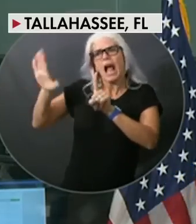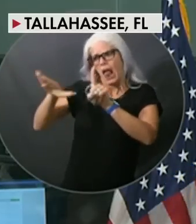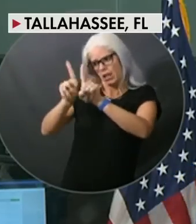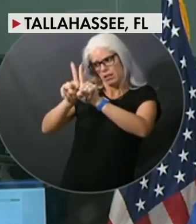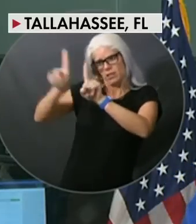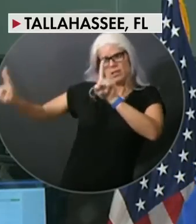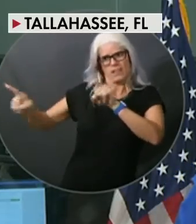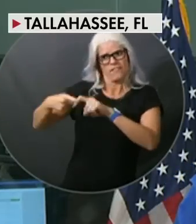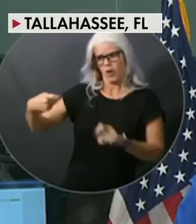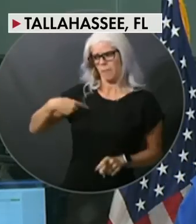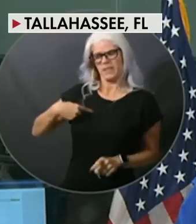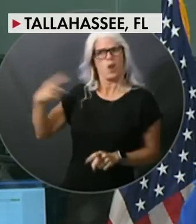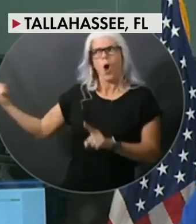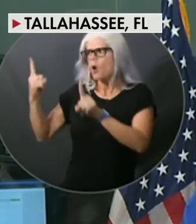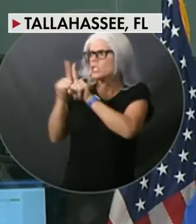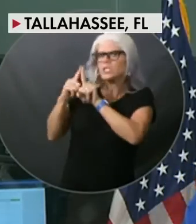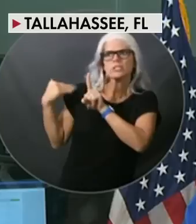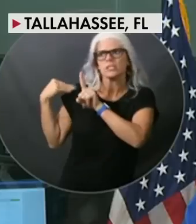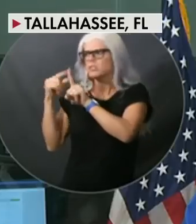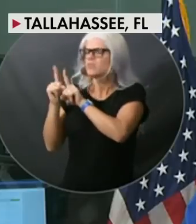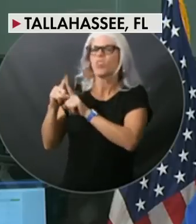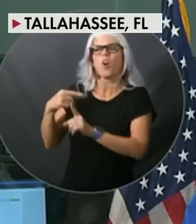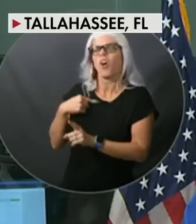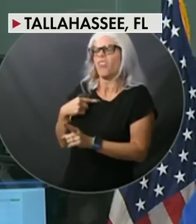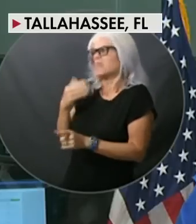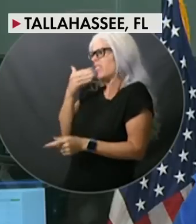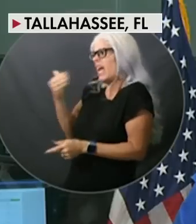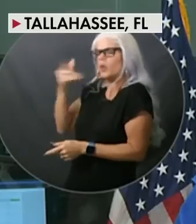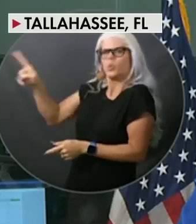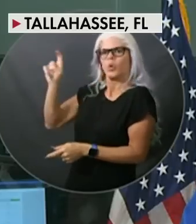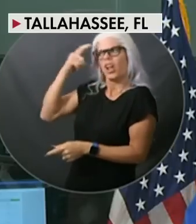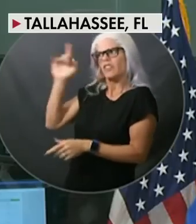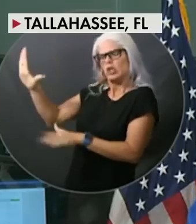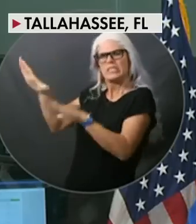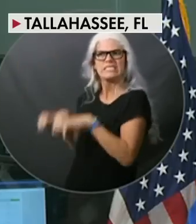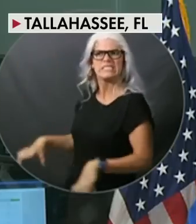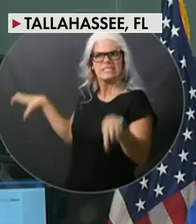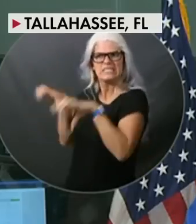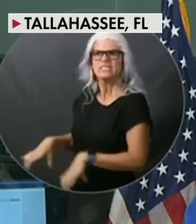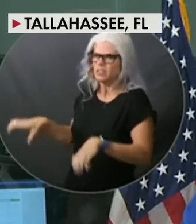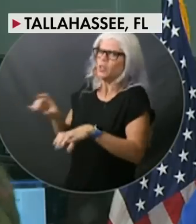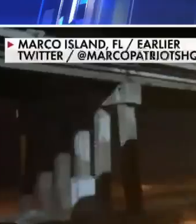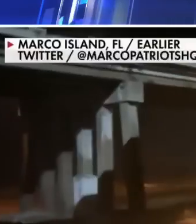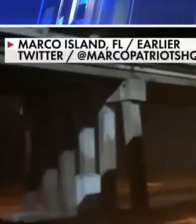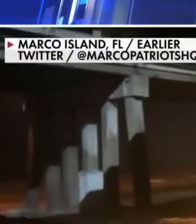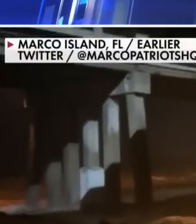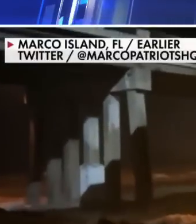EARLY THIS MORNING AND HE HAS NOT BEEN ANYWHERE BUT VERY NEAR ME THE ENTIRE TIME SO GOVERNOR THANK YOU SO MUCH FOR YOUR